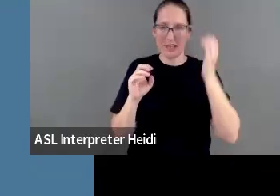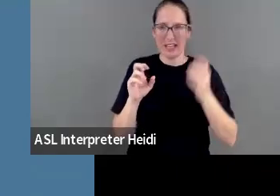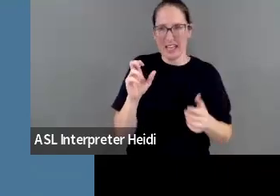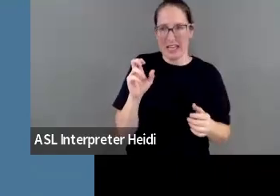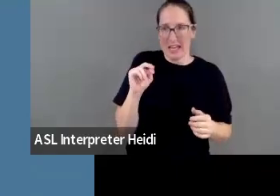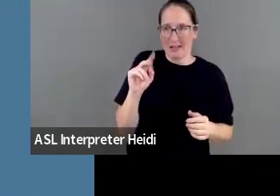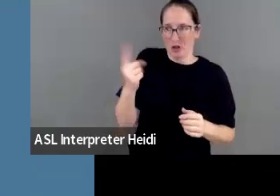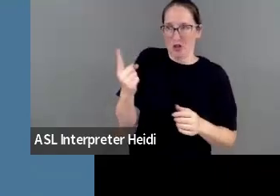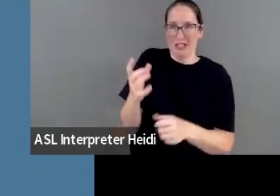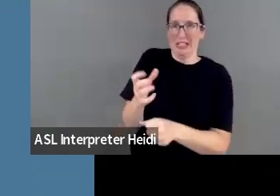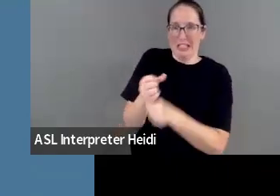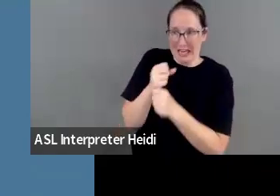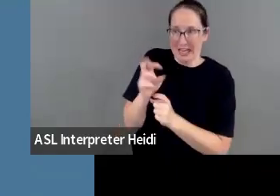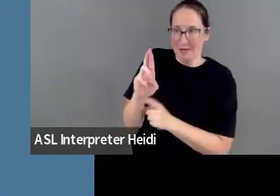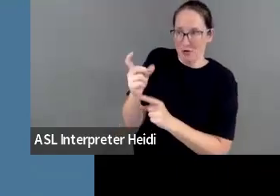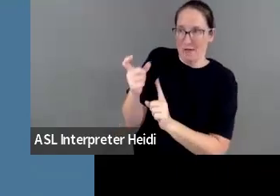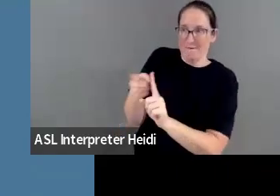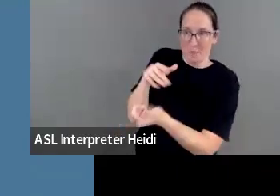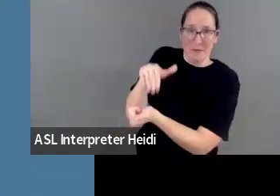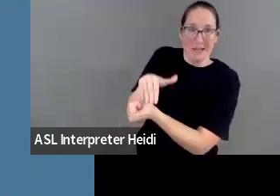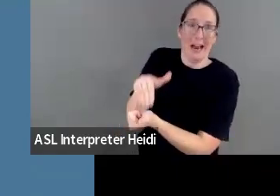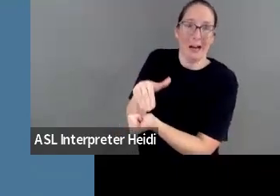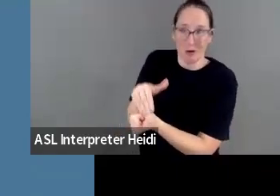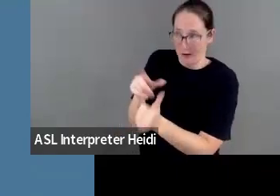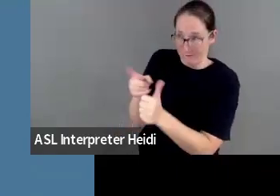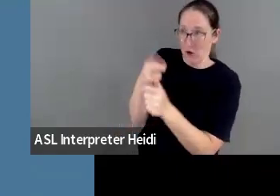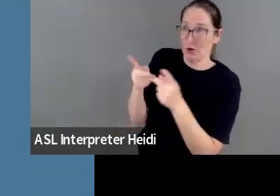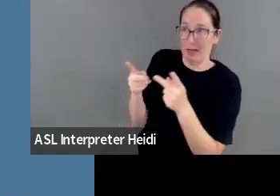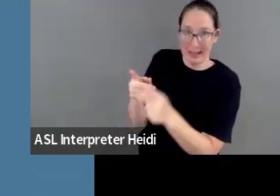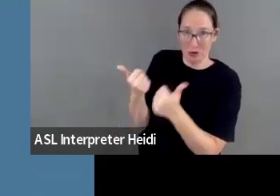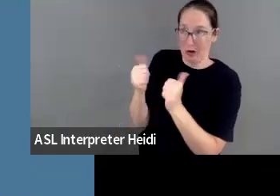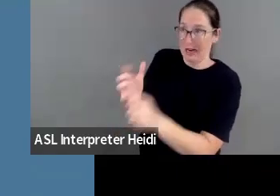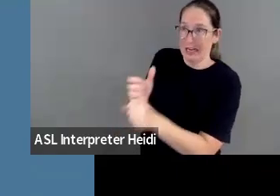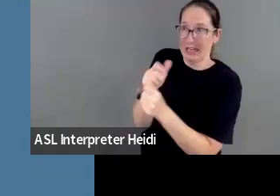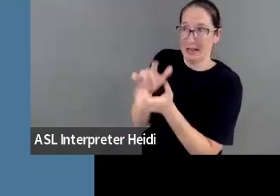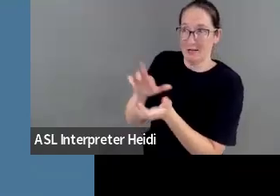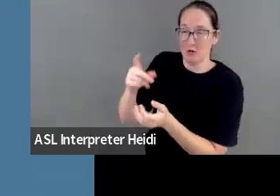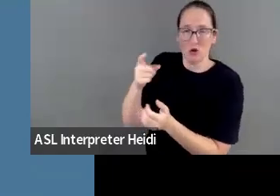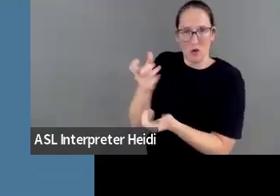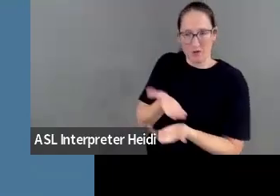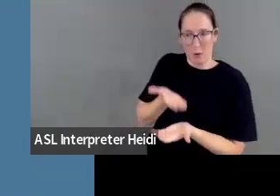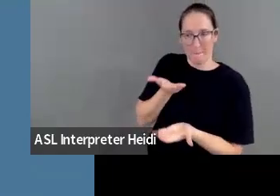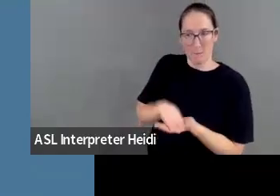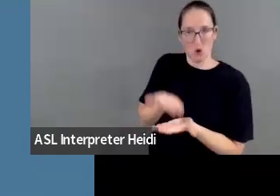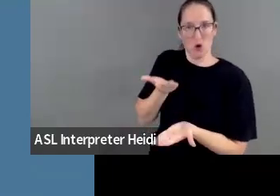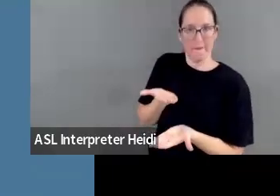into it is a very thick issue and there are a lot of interactive aspects